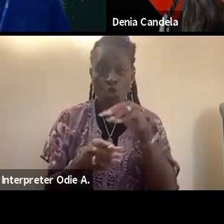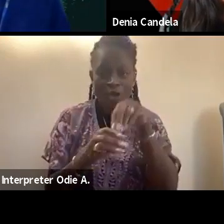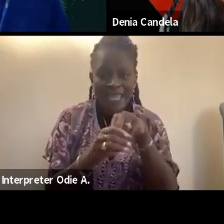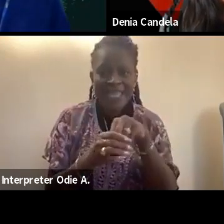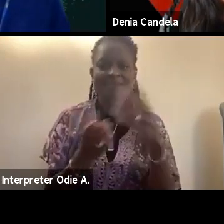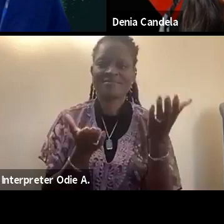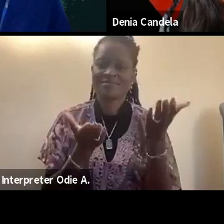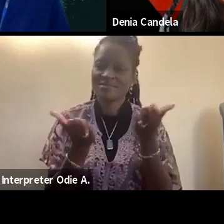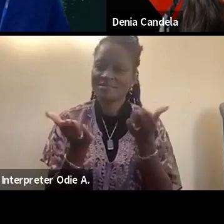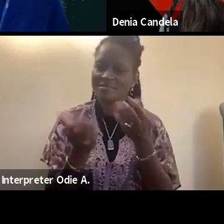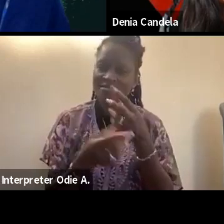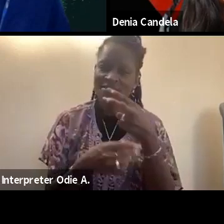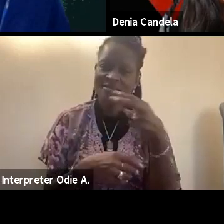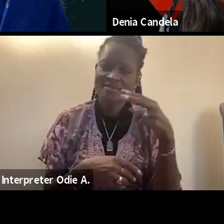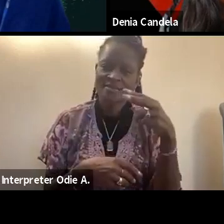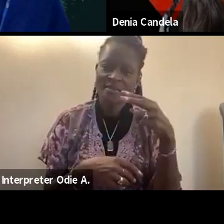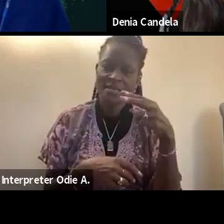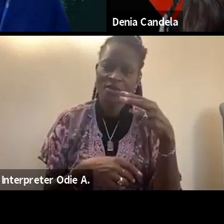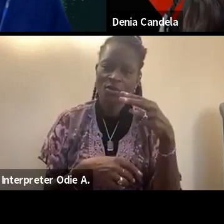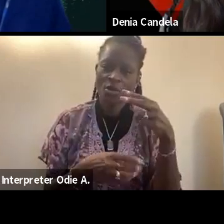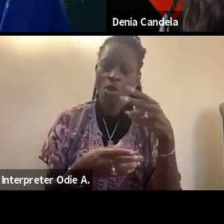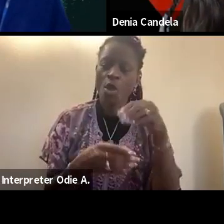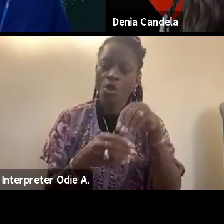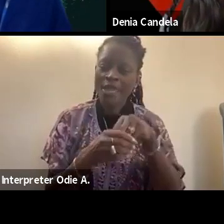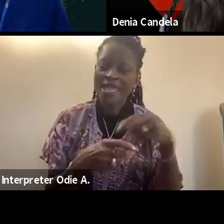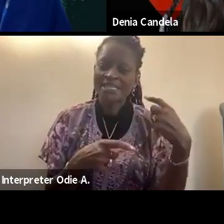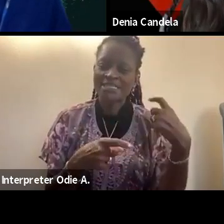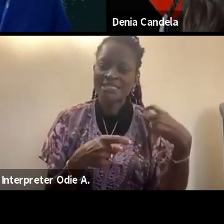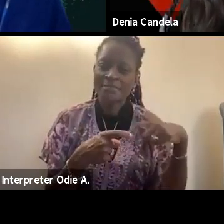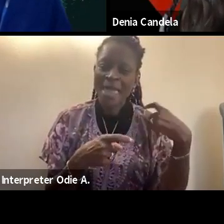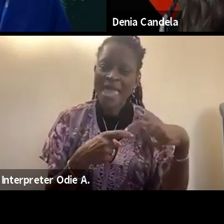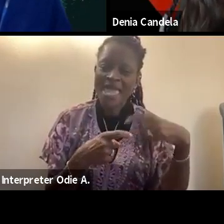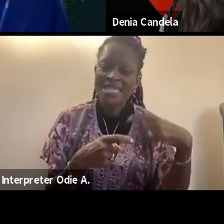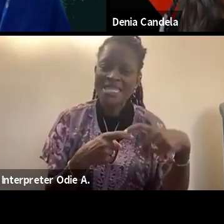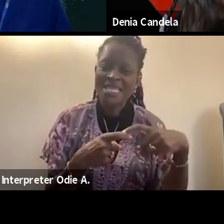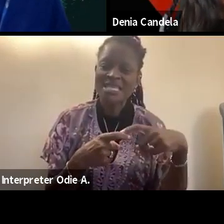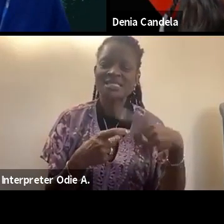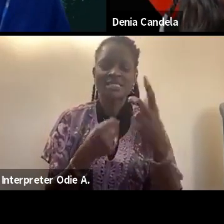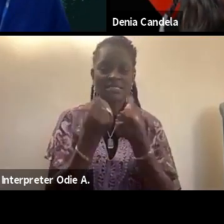and so our efforts have been there in supporting the schools, vaccine clinics.